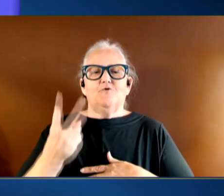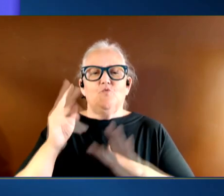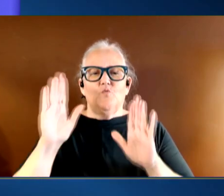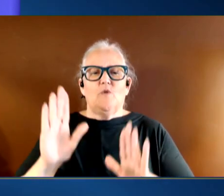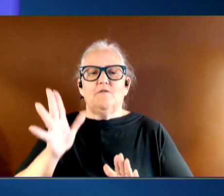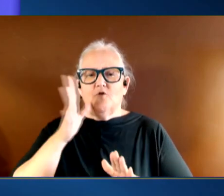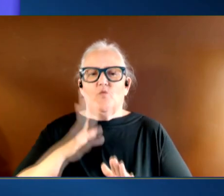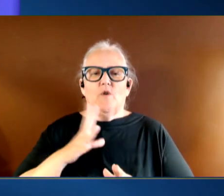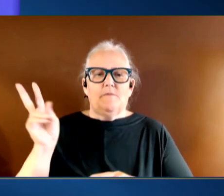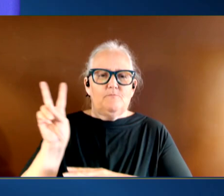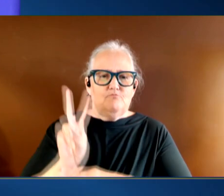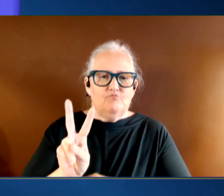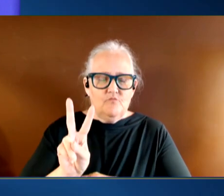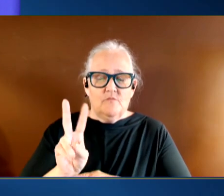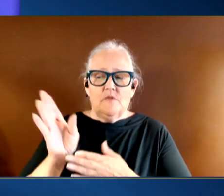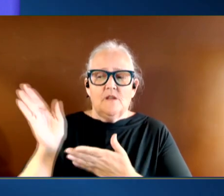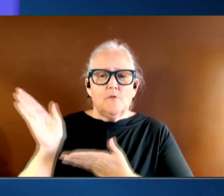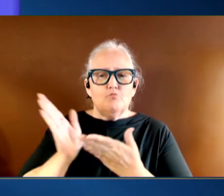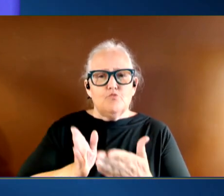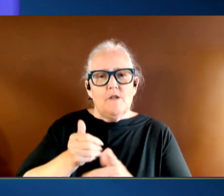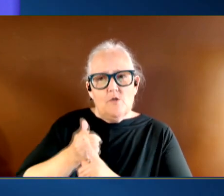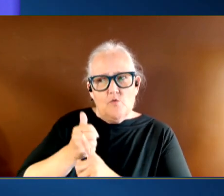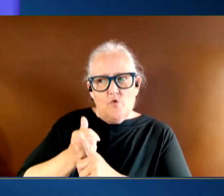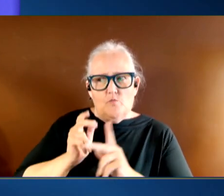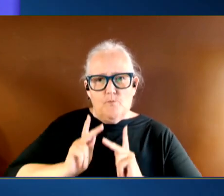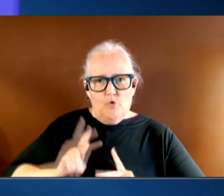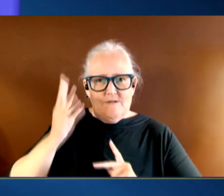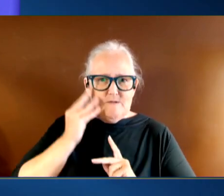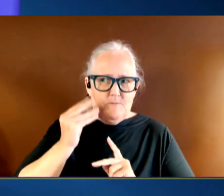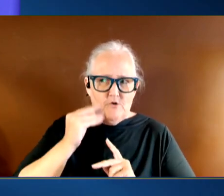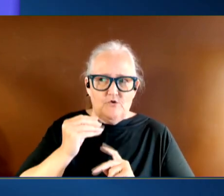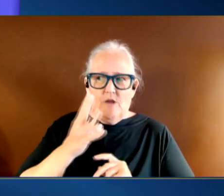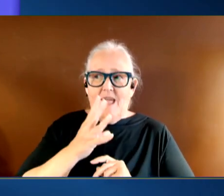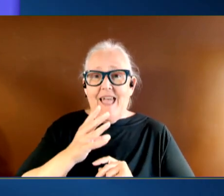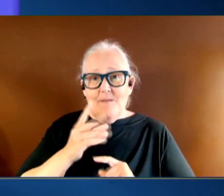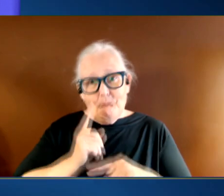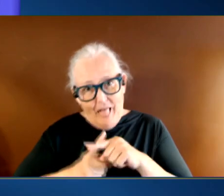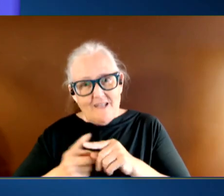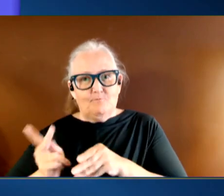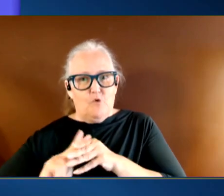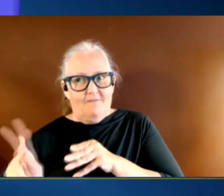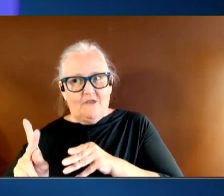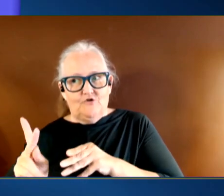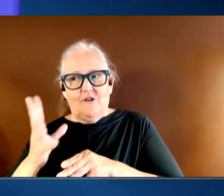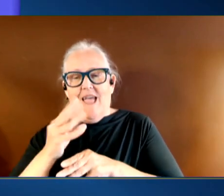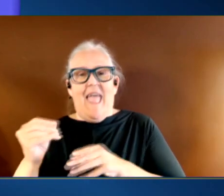bring not only personal experience but also passion and advocacy to this conversation.